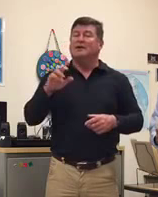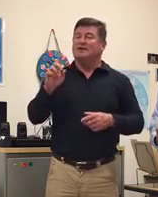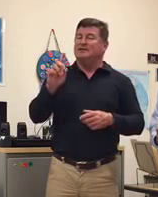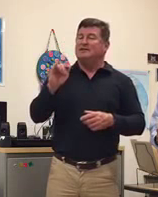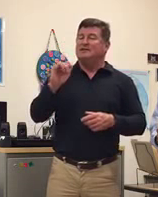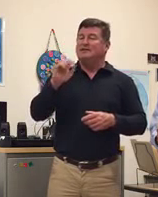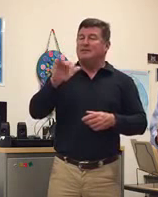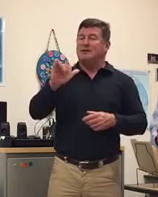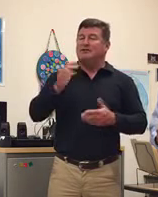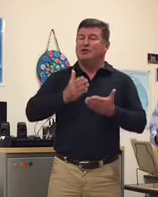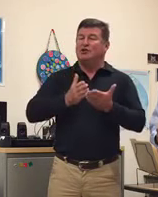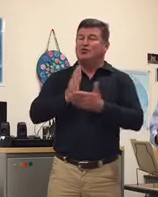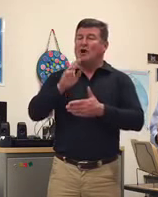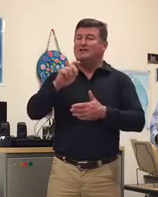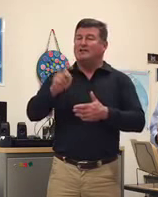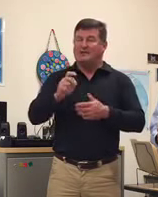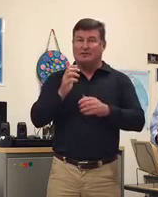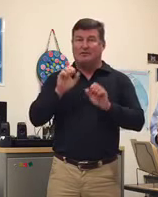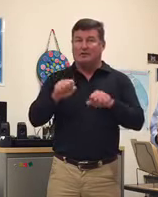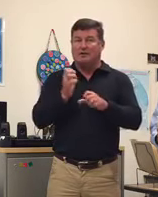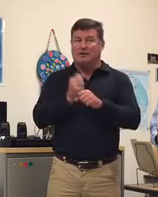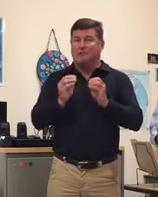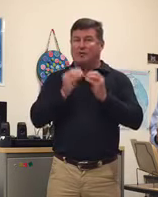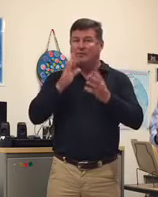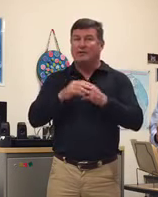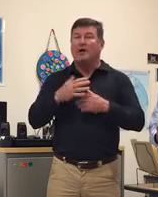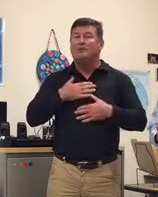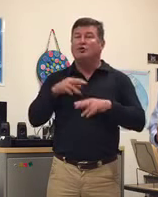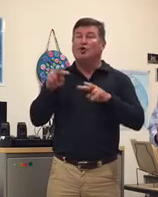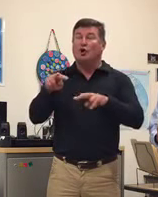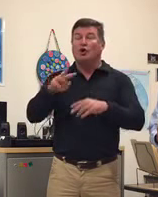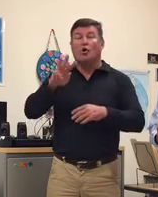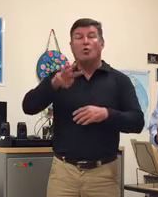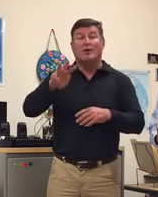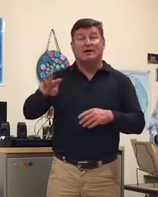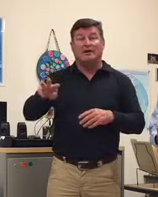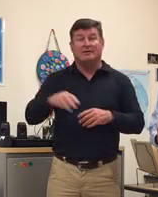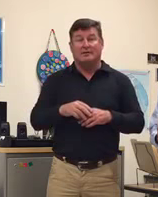a resource to you at disability rights Texas for more information. Again, visit our